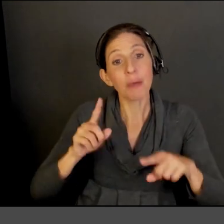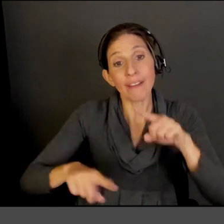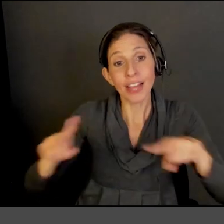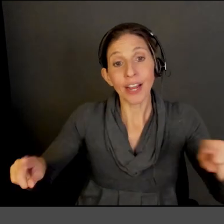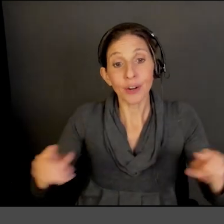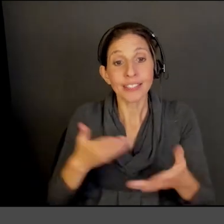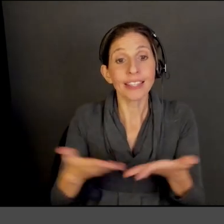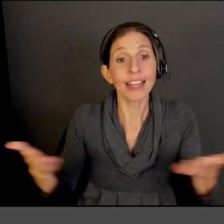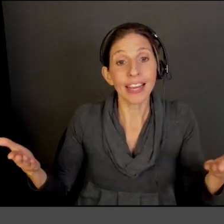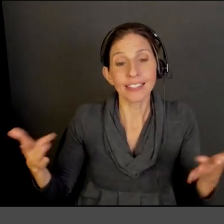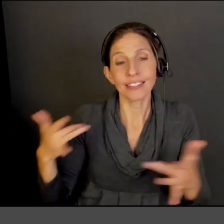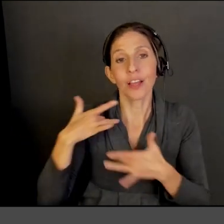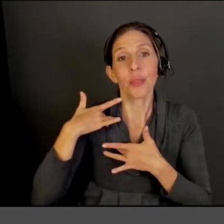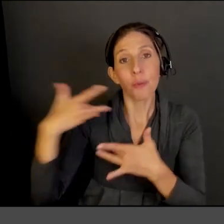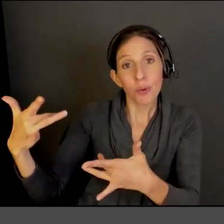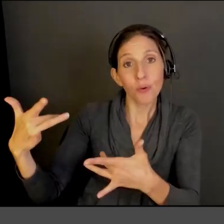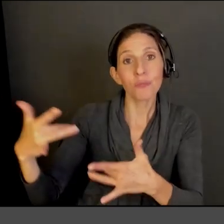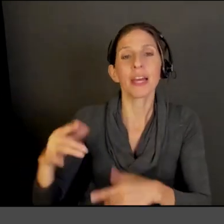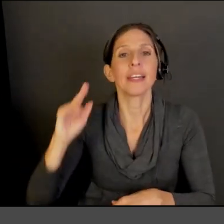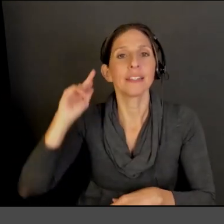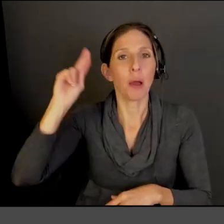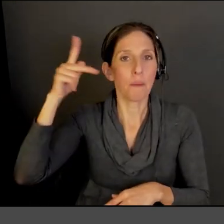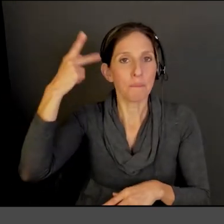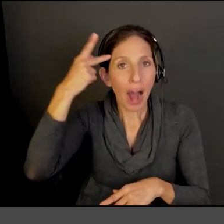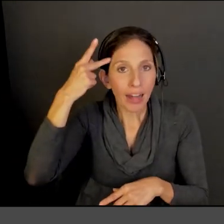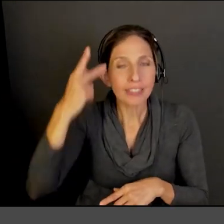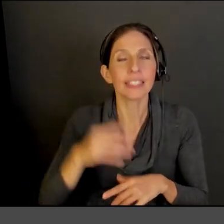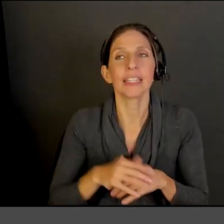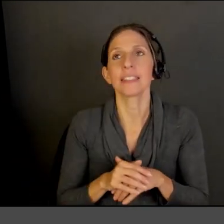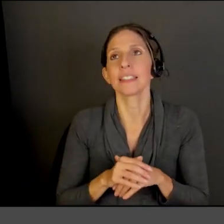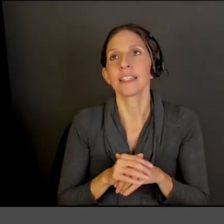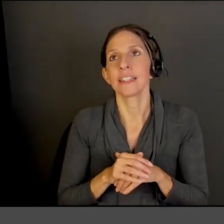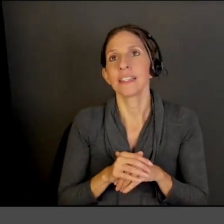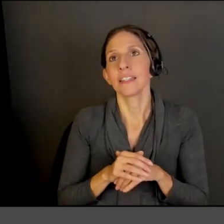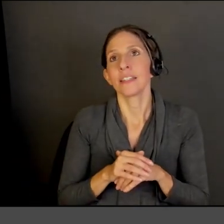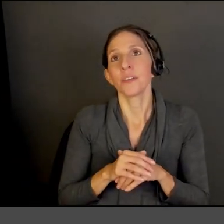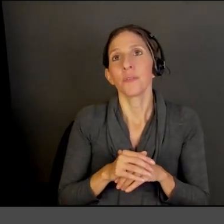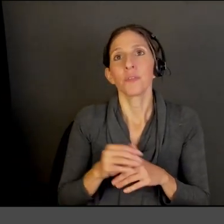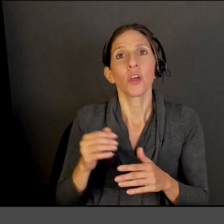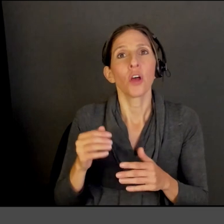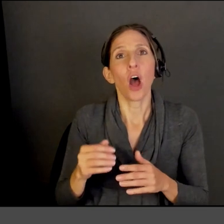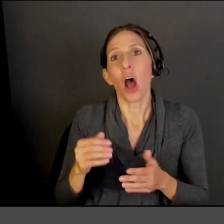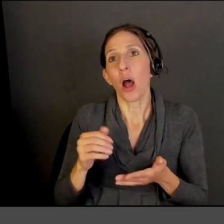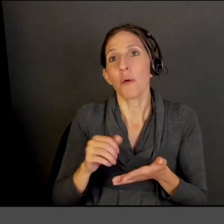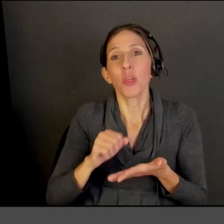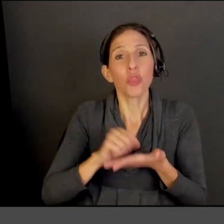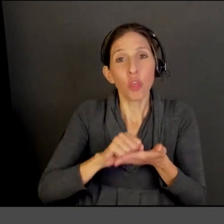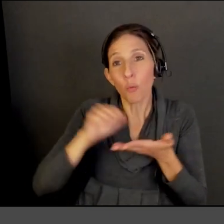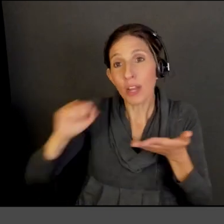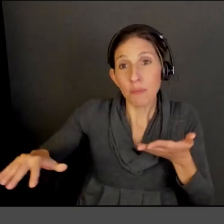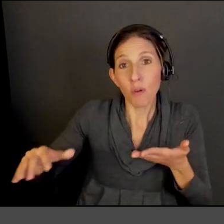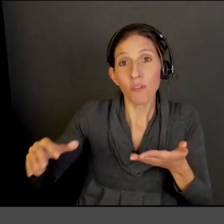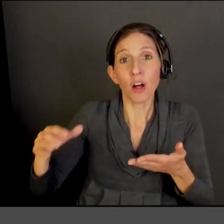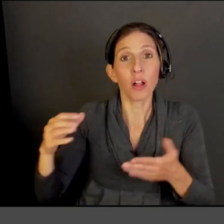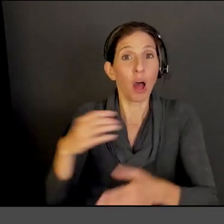POLITICS, THE REMOVAL OF POWER. AND WE HAVE TO JUST CARVE THAT POWER BACK IN.